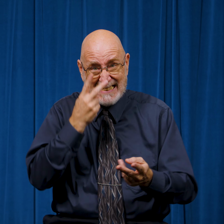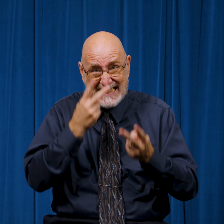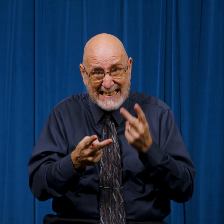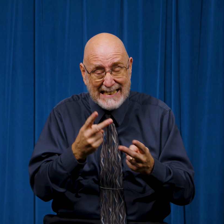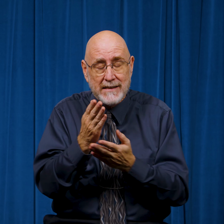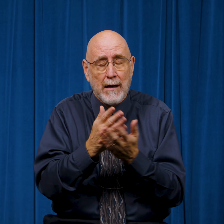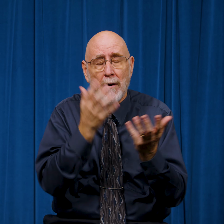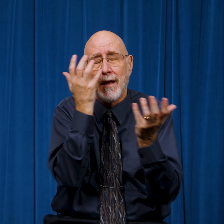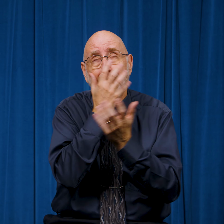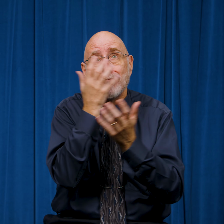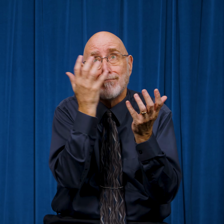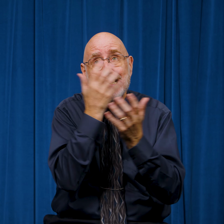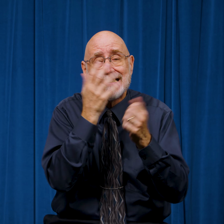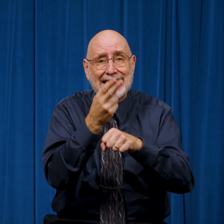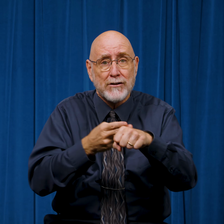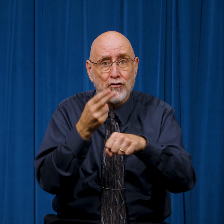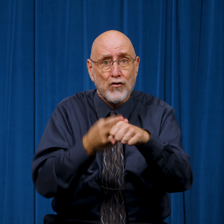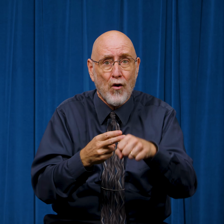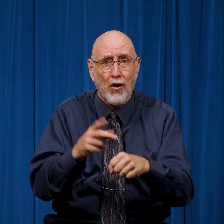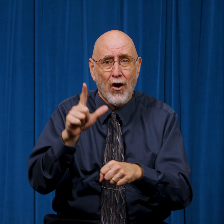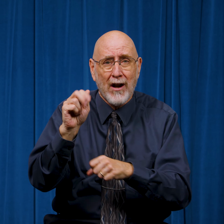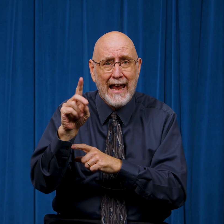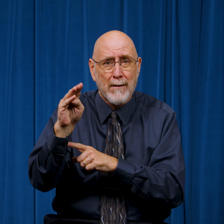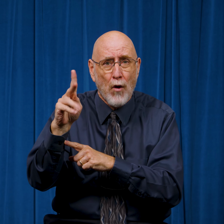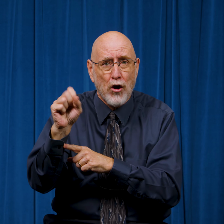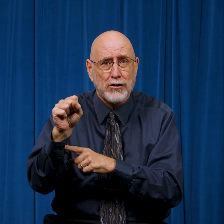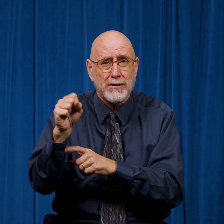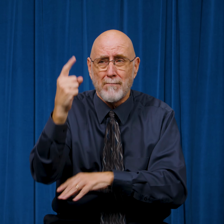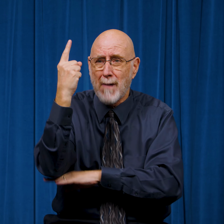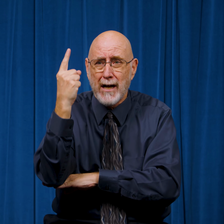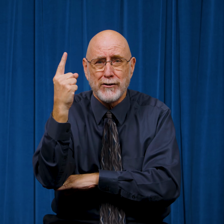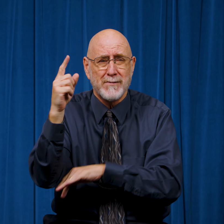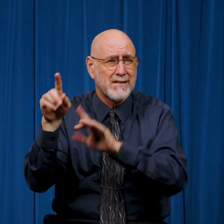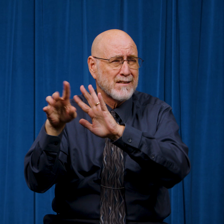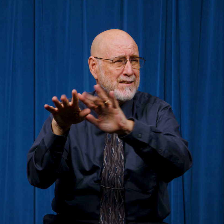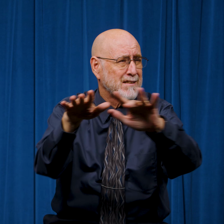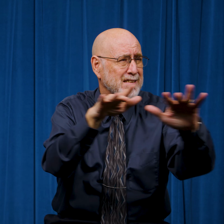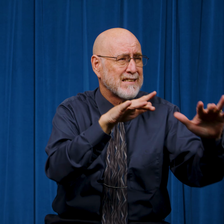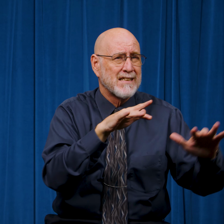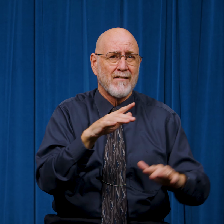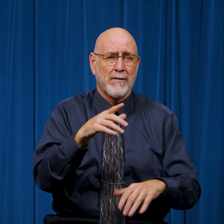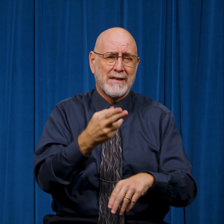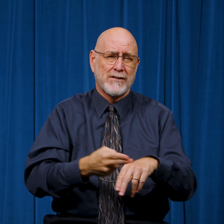some of the amazing historical landmarks, monuments, and sights from this nation's long history.